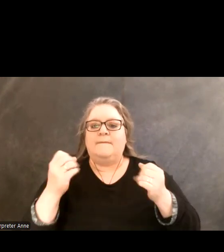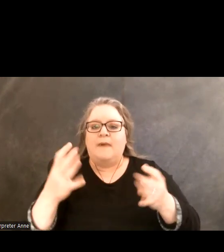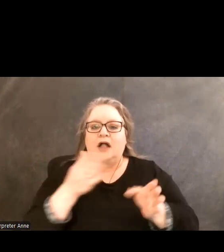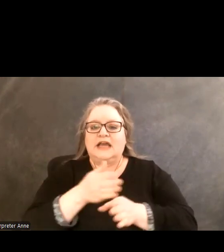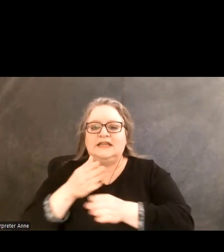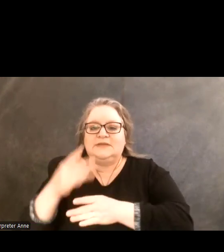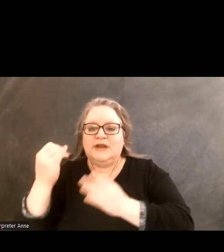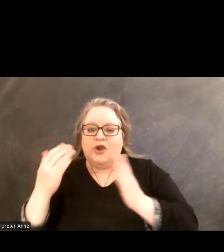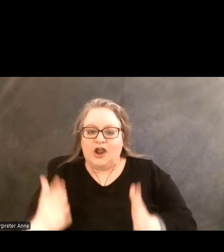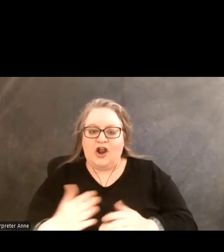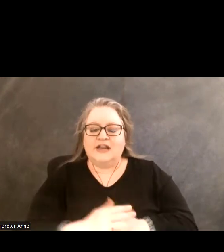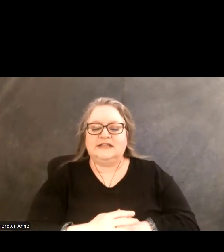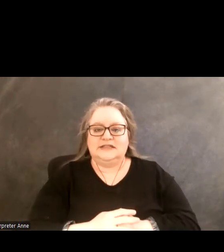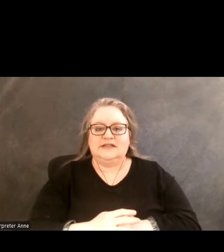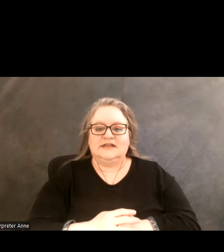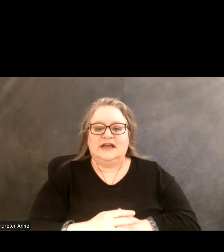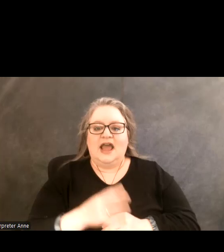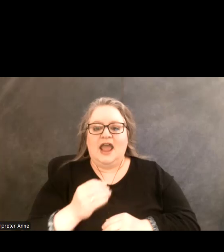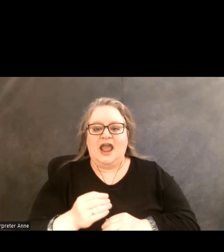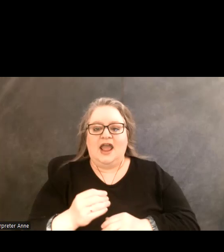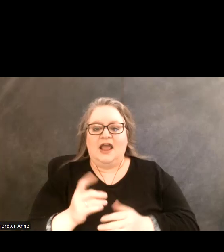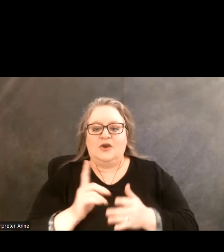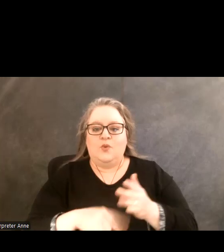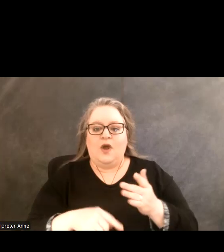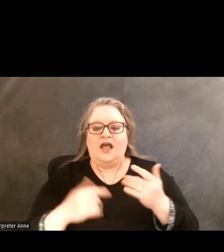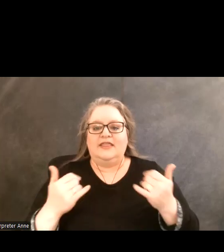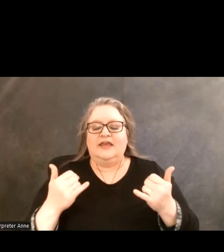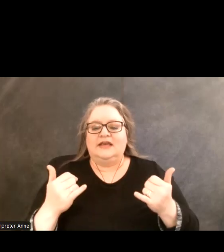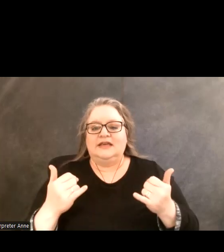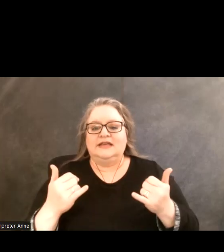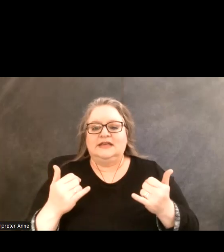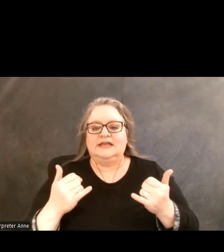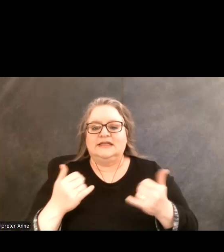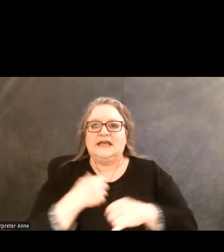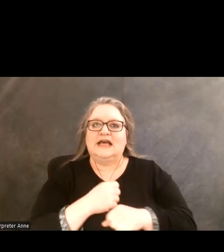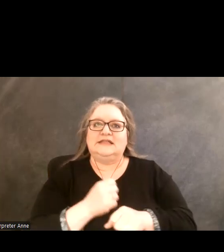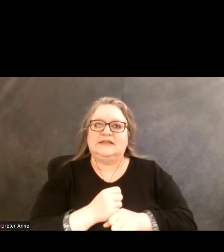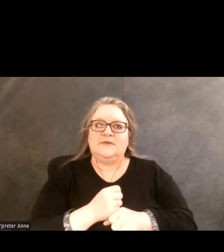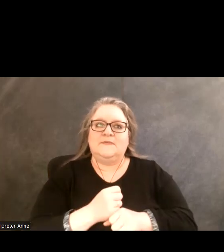artist, and what this has made me want to share and want to